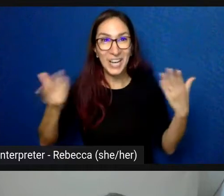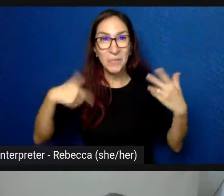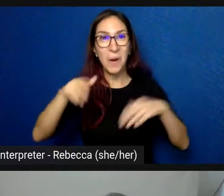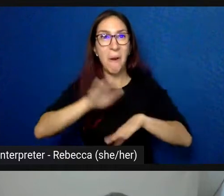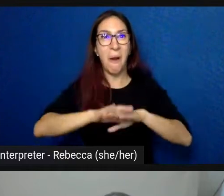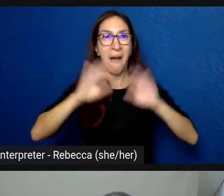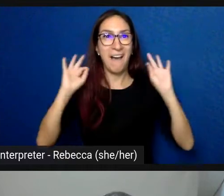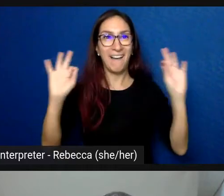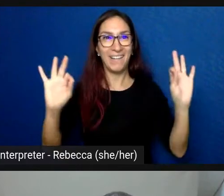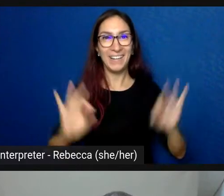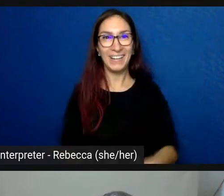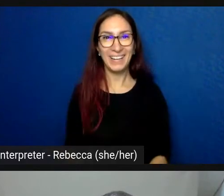Yes, we are.